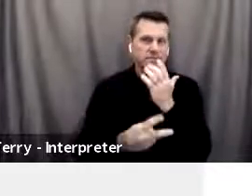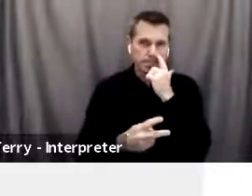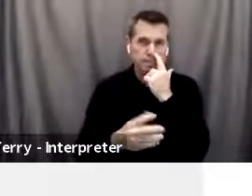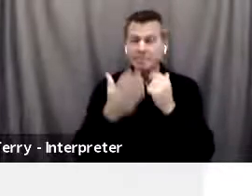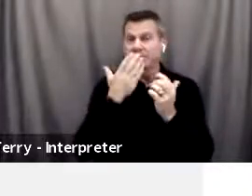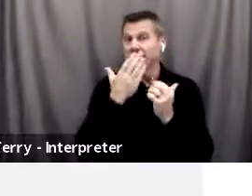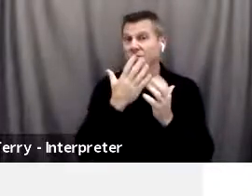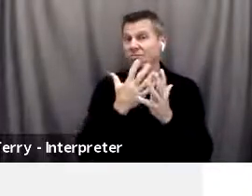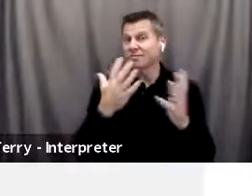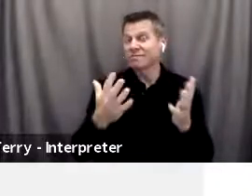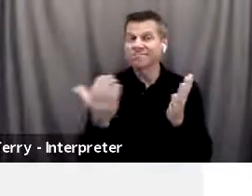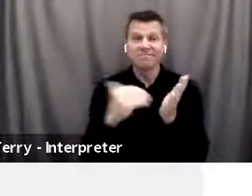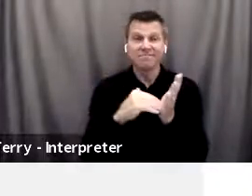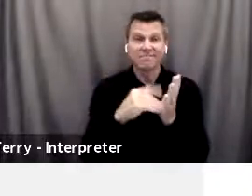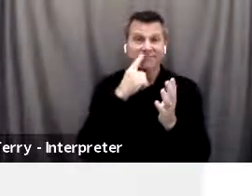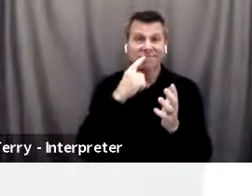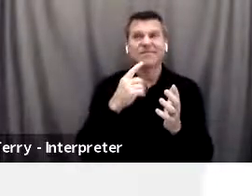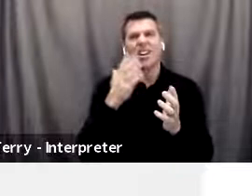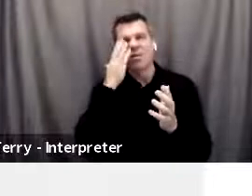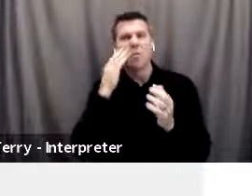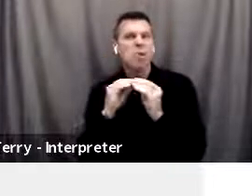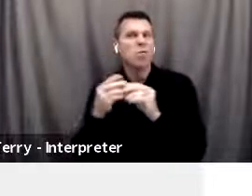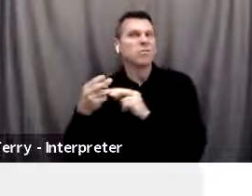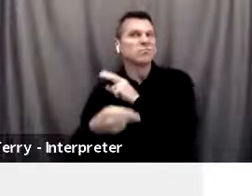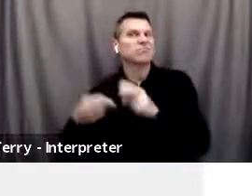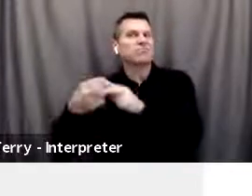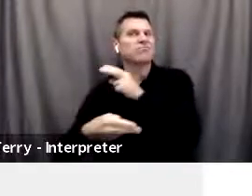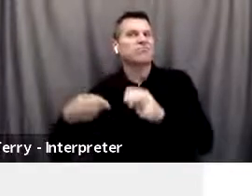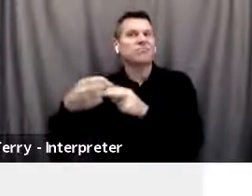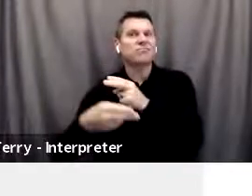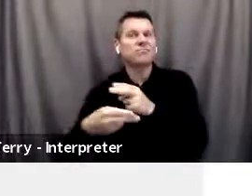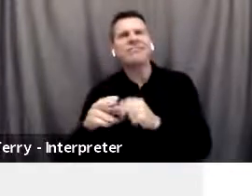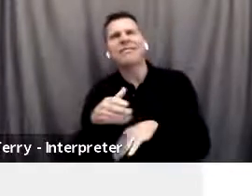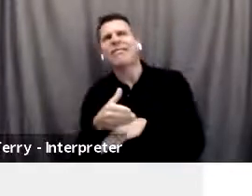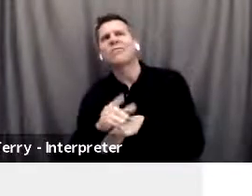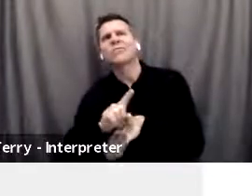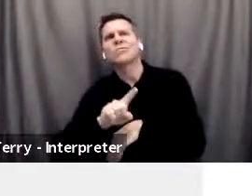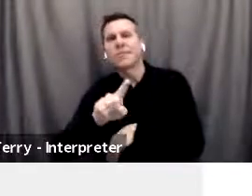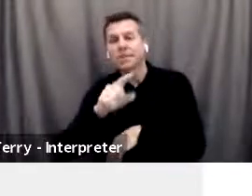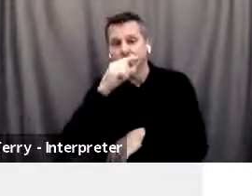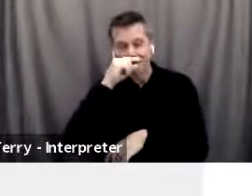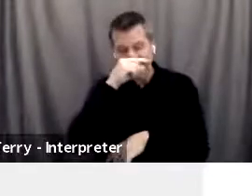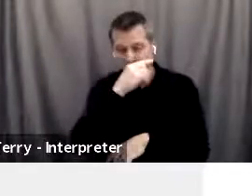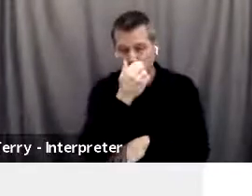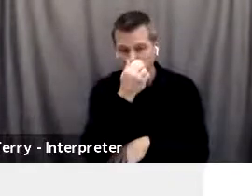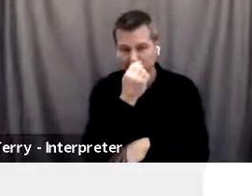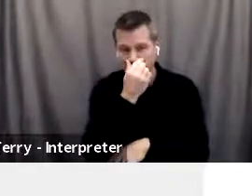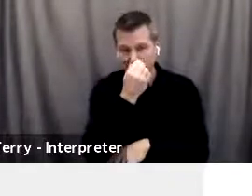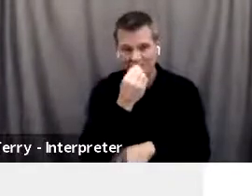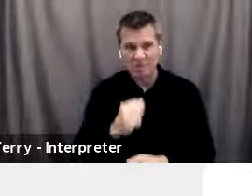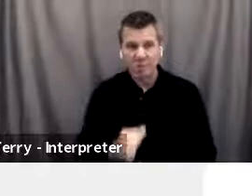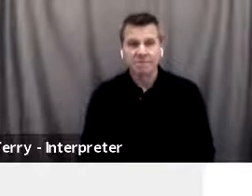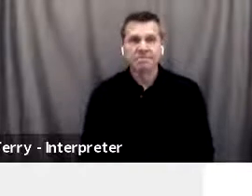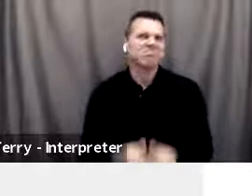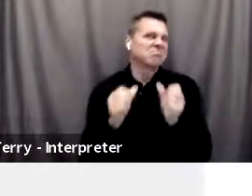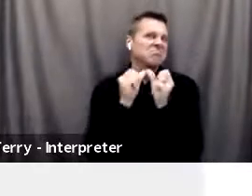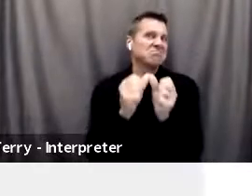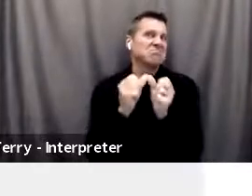being here. I know we will have people coming in, since it's just a little after 1pm. So we'll go ahead and continue on. For those of